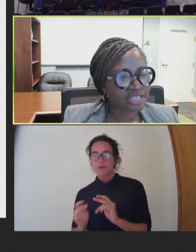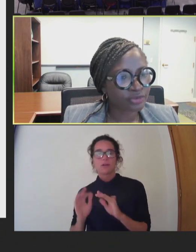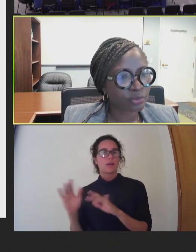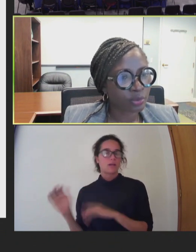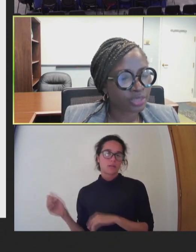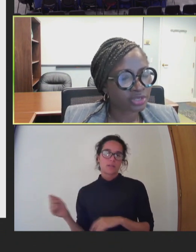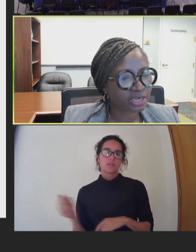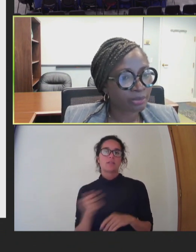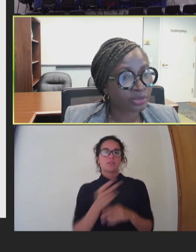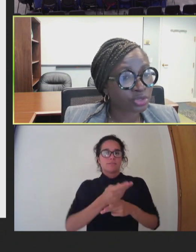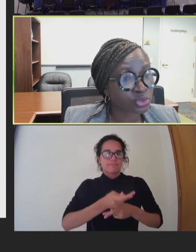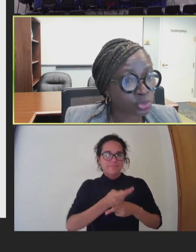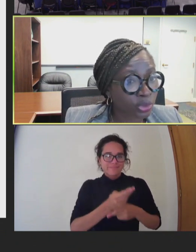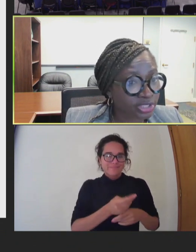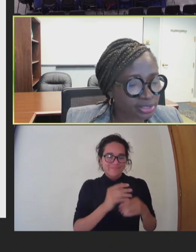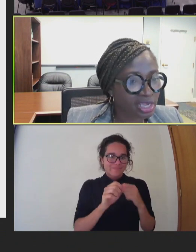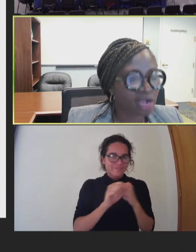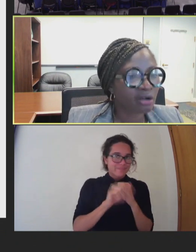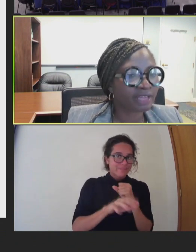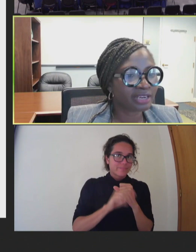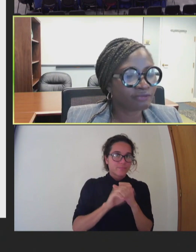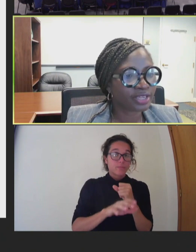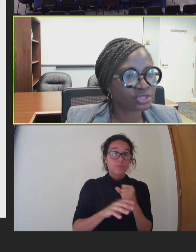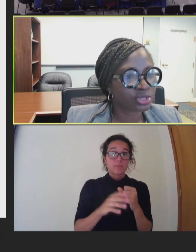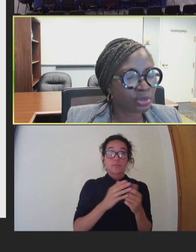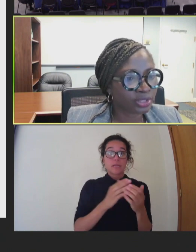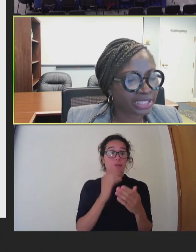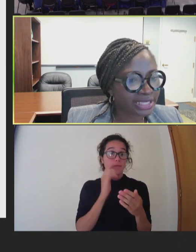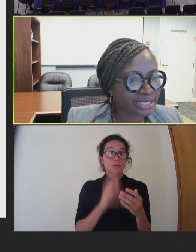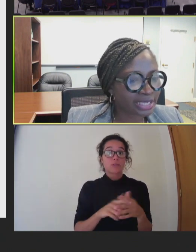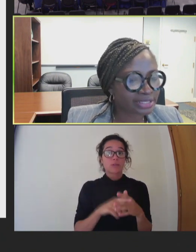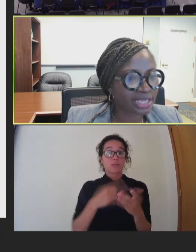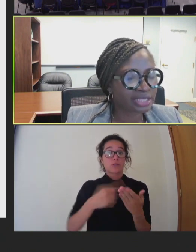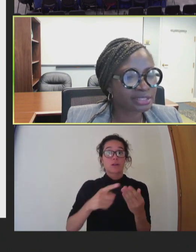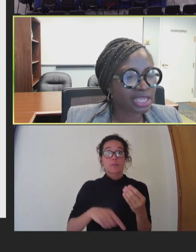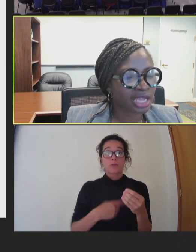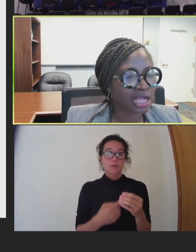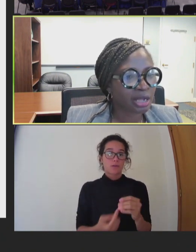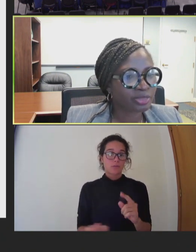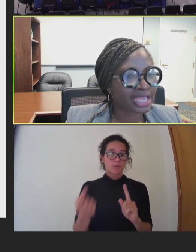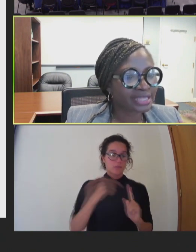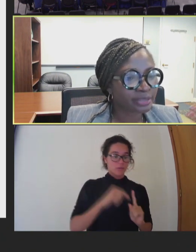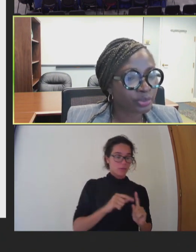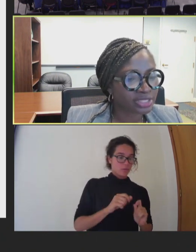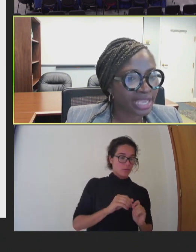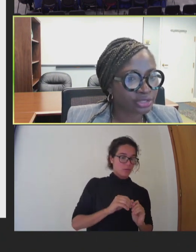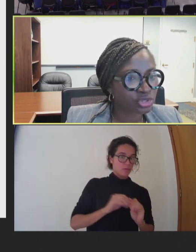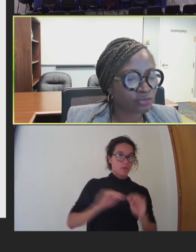even when we're talking about the source of an infection or the index case, there is a potential